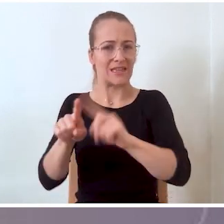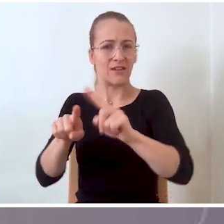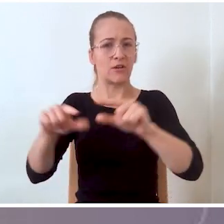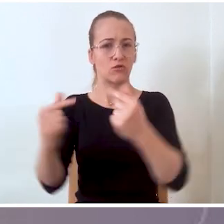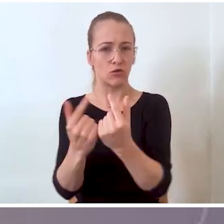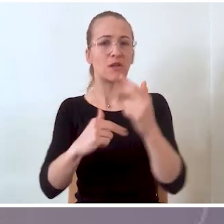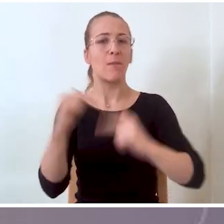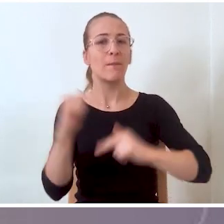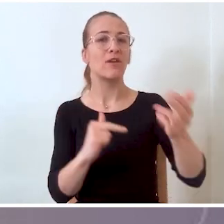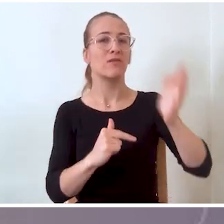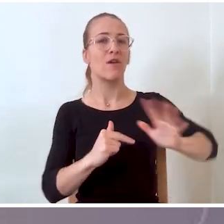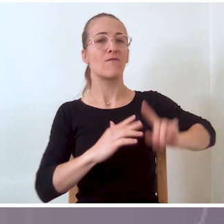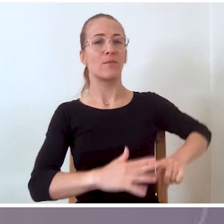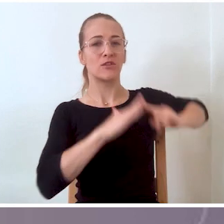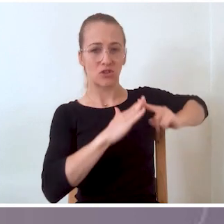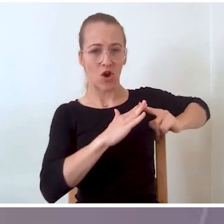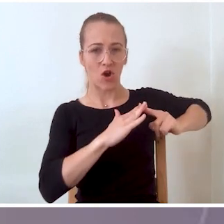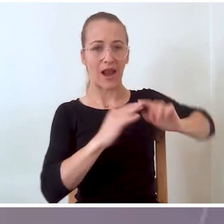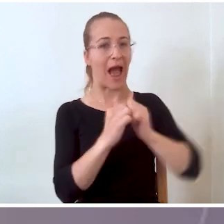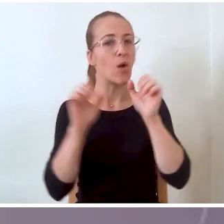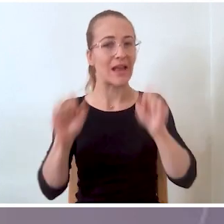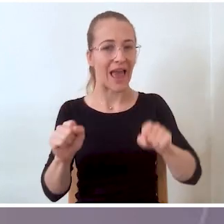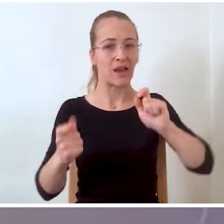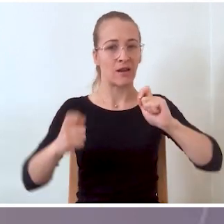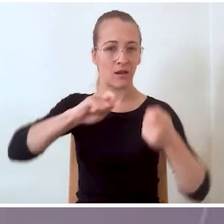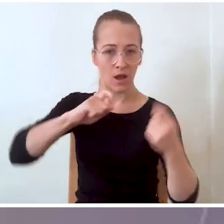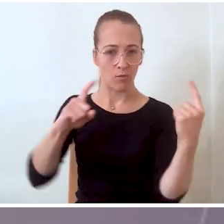Two, consult with entities on how can you retrofit properly